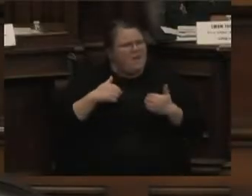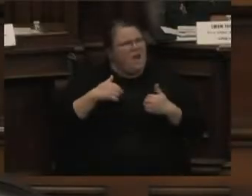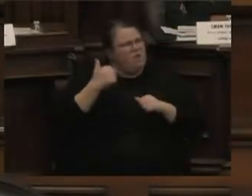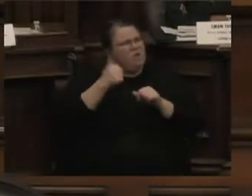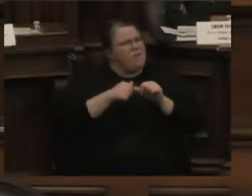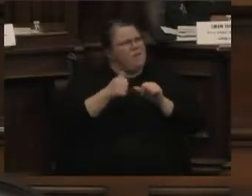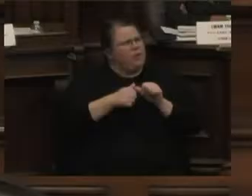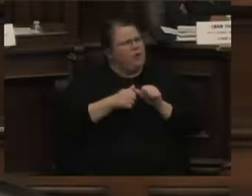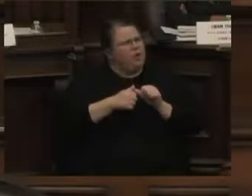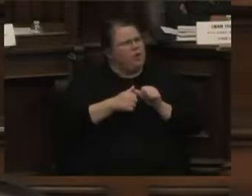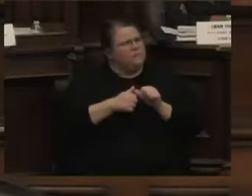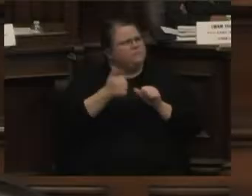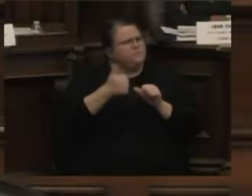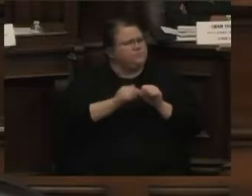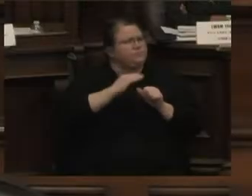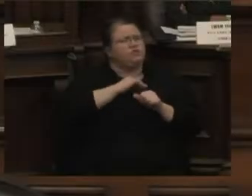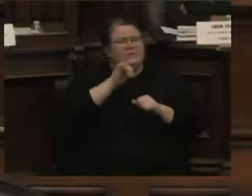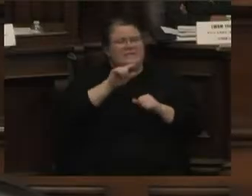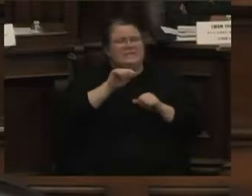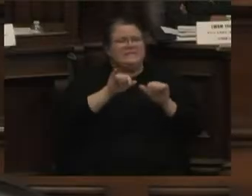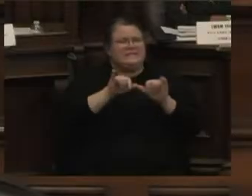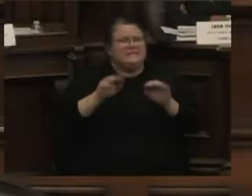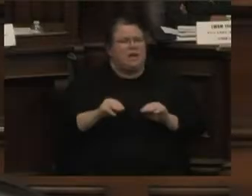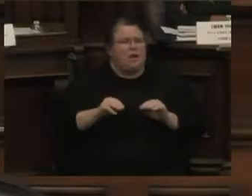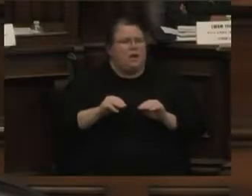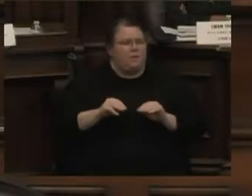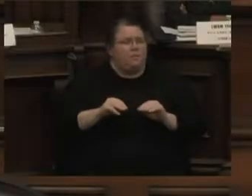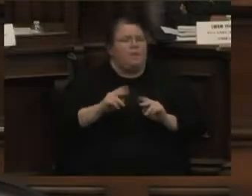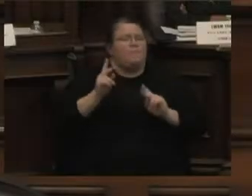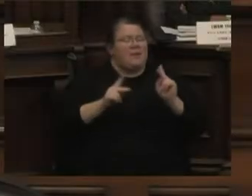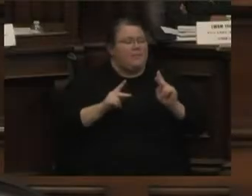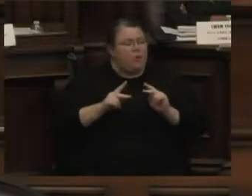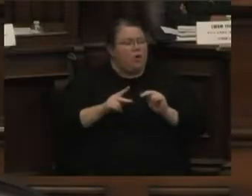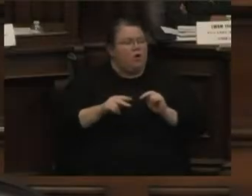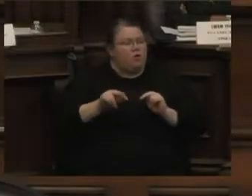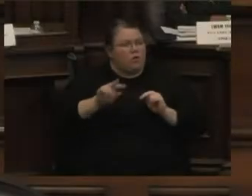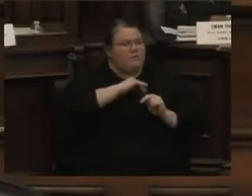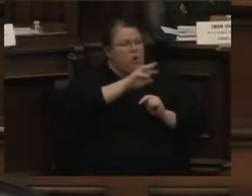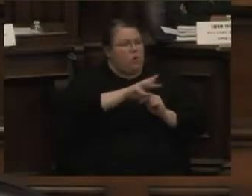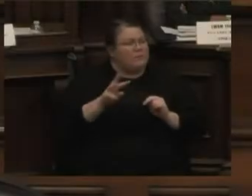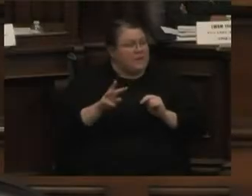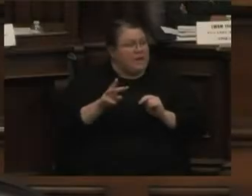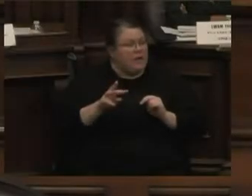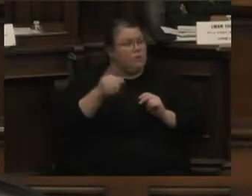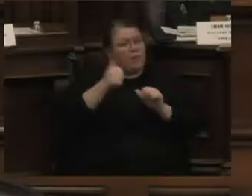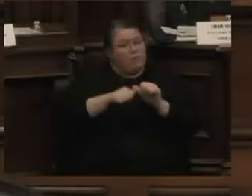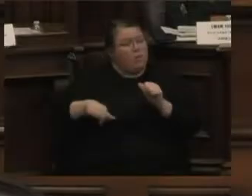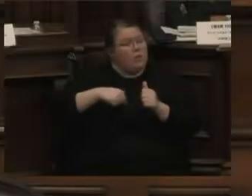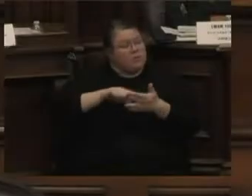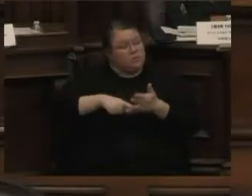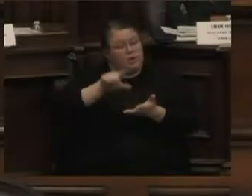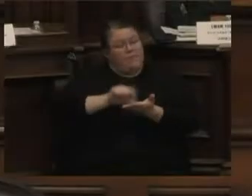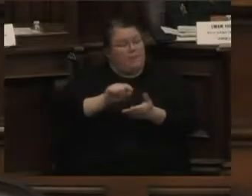job. And I think we had the